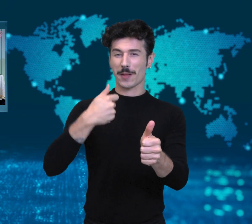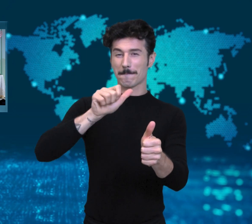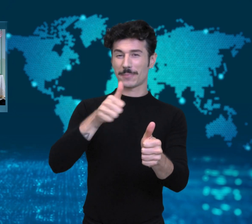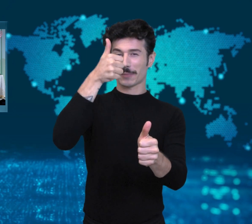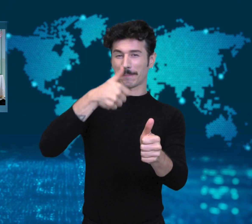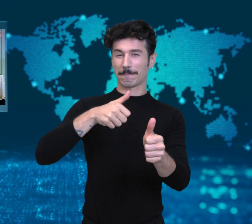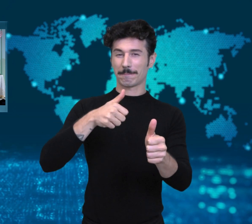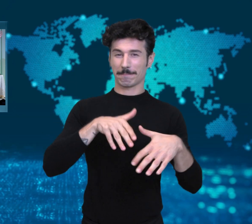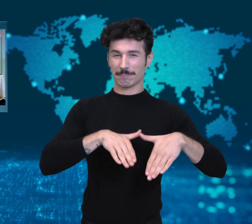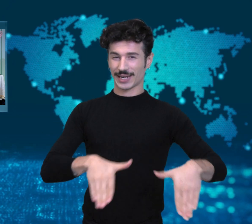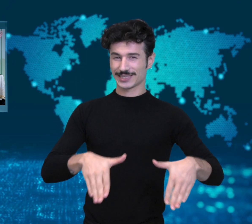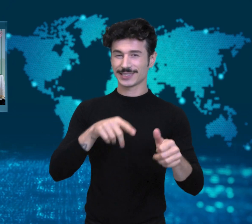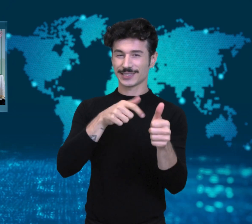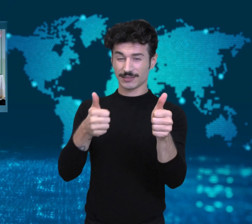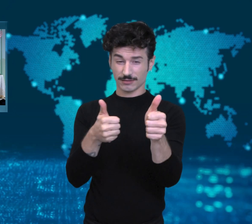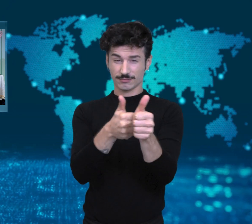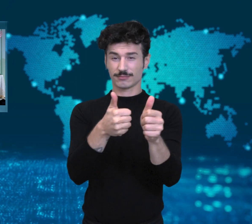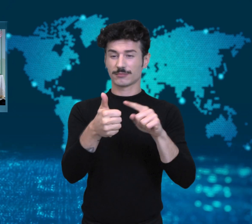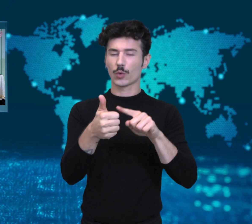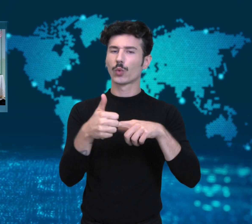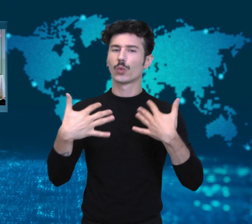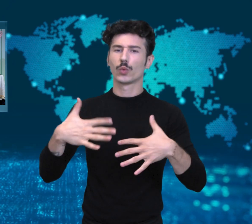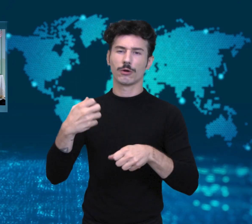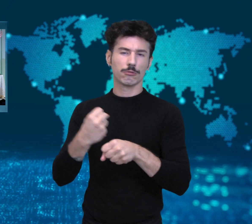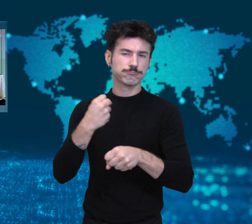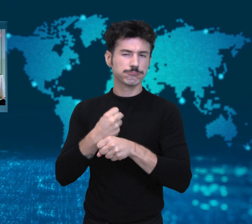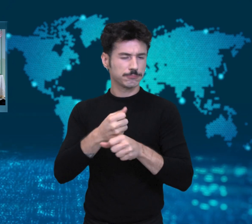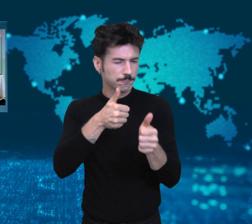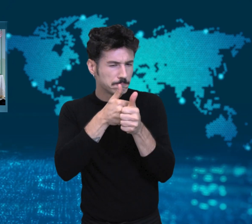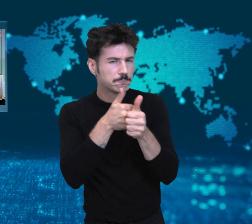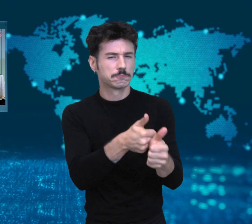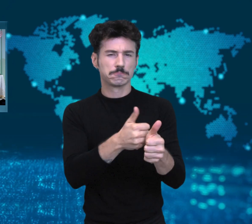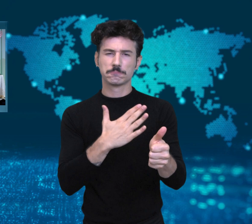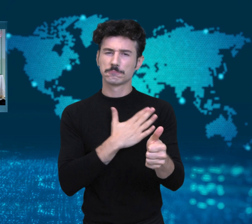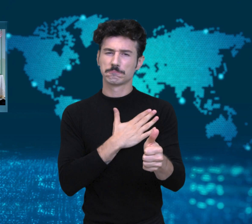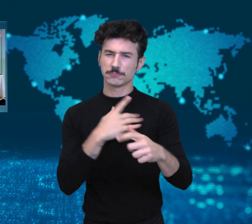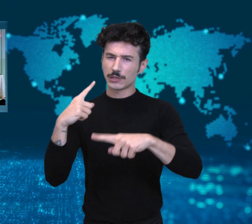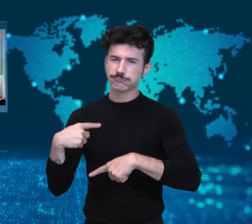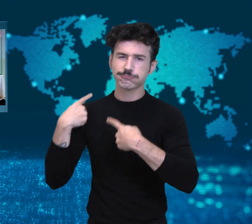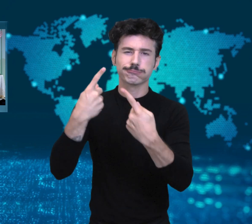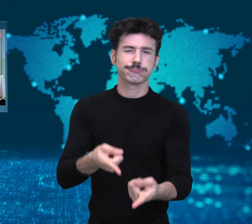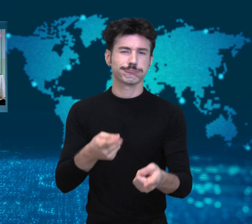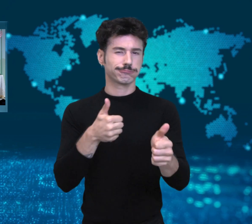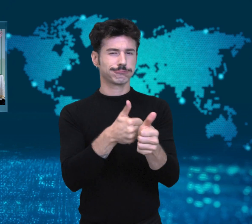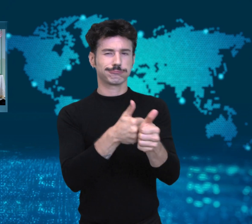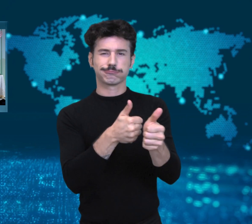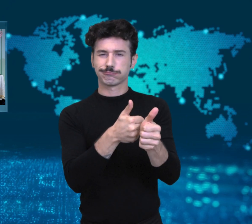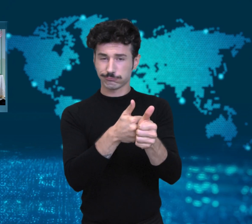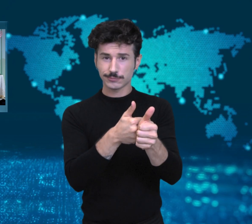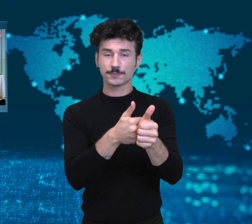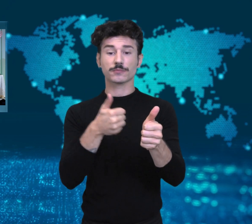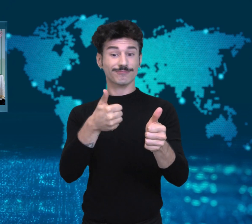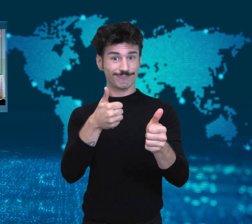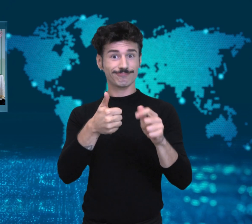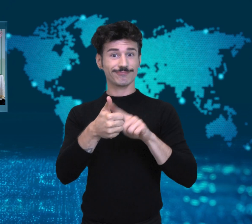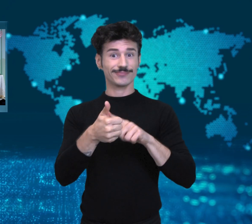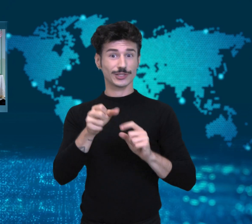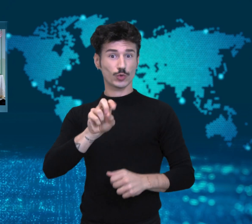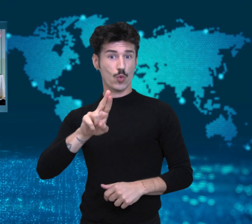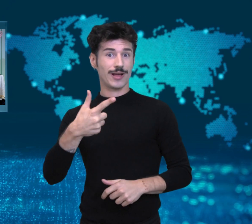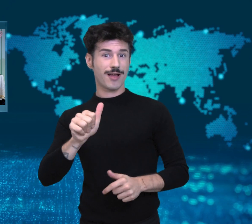He supports the former Prime Minister’s economic and foreign policies,